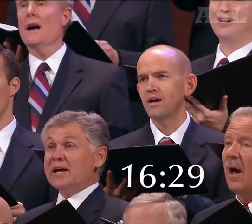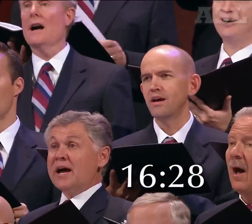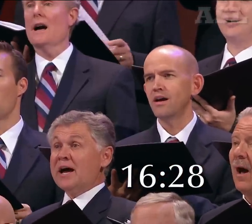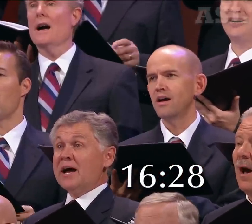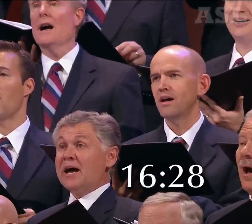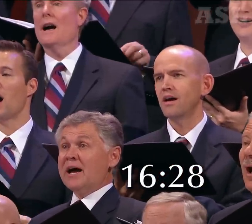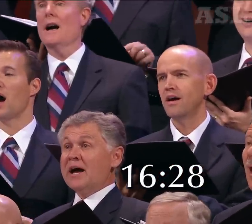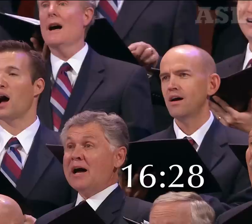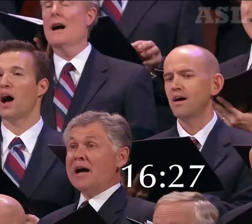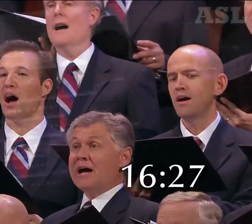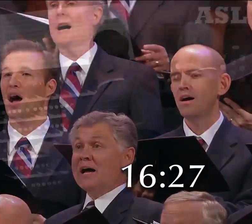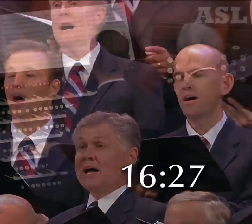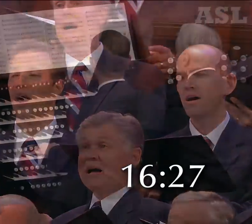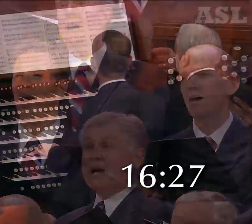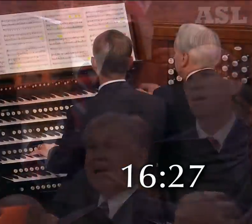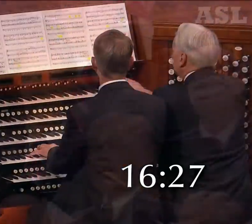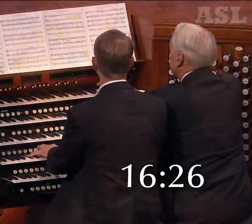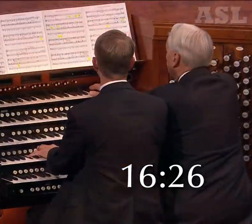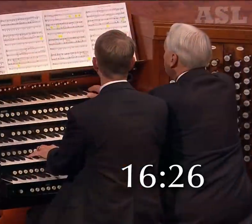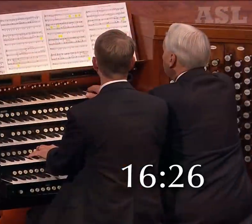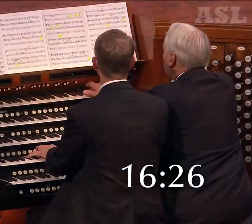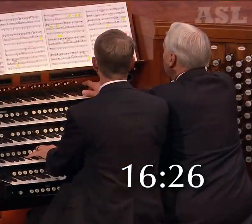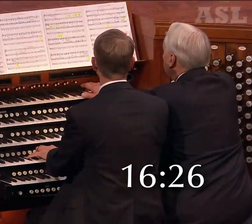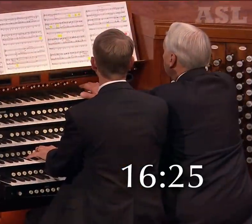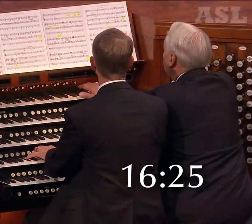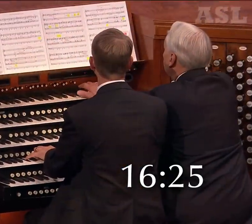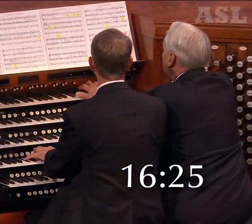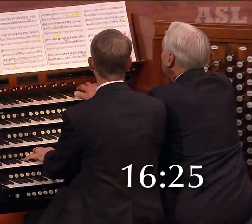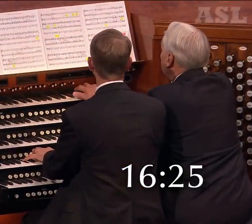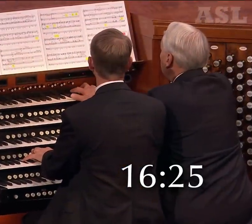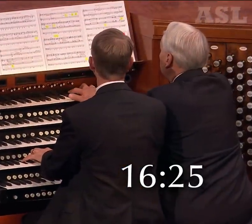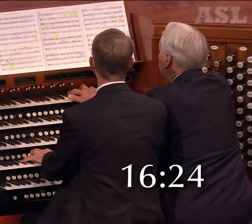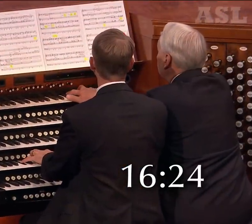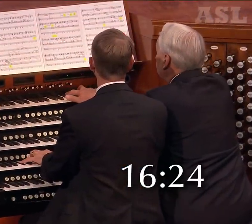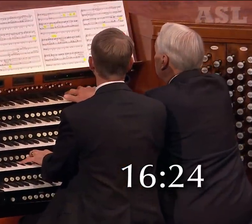THIS IS THE ENGLISH